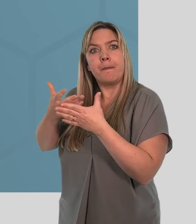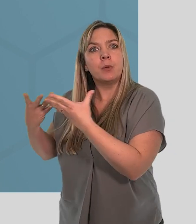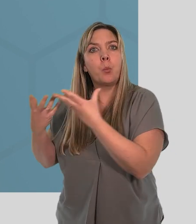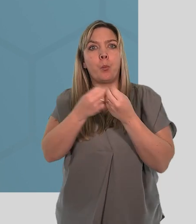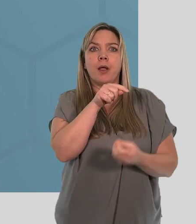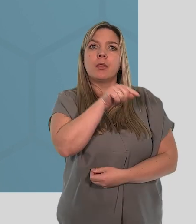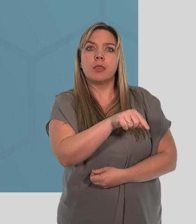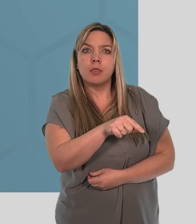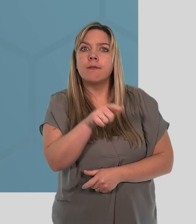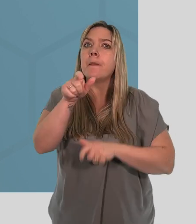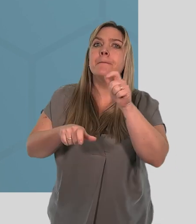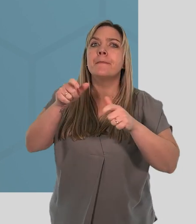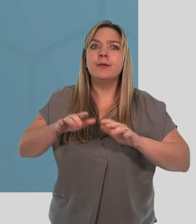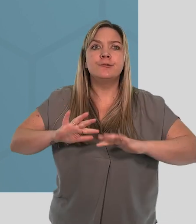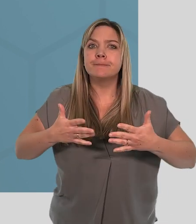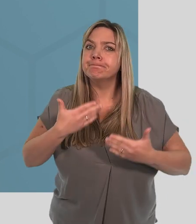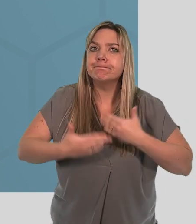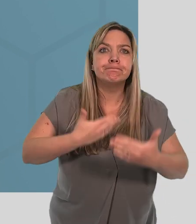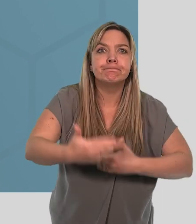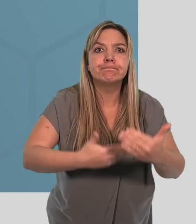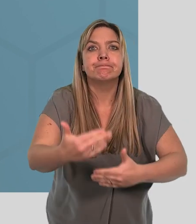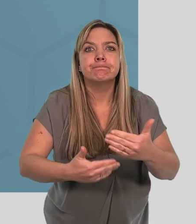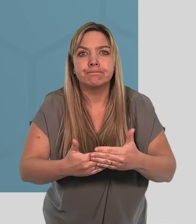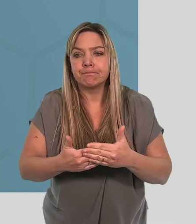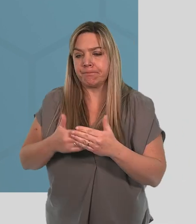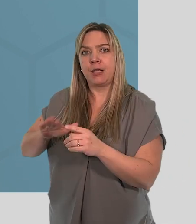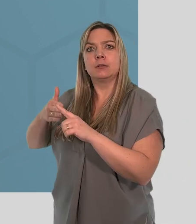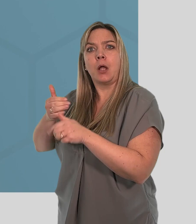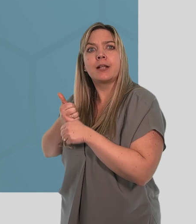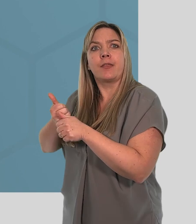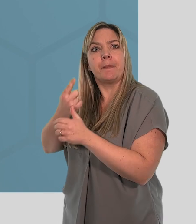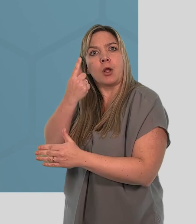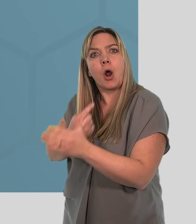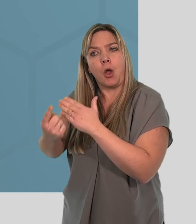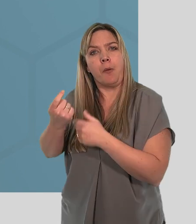targeted therapies alone tend to be the standard, with the most common targeted therapy used after